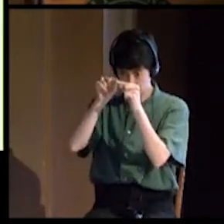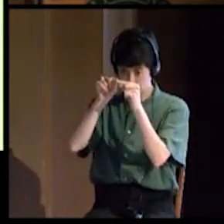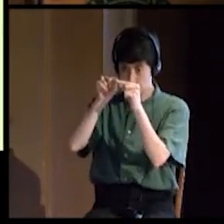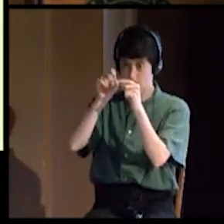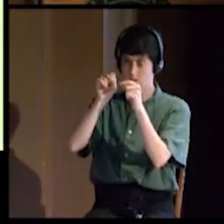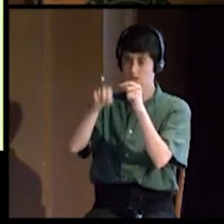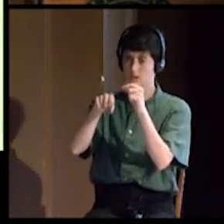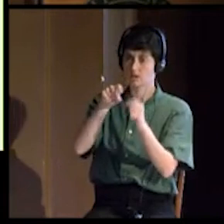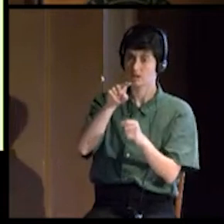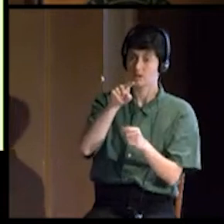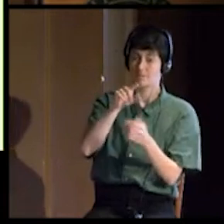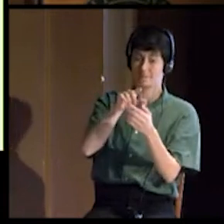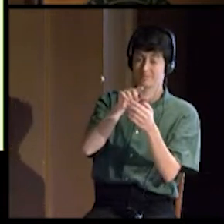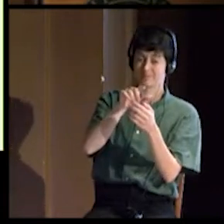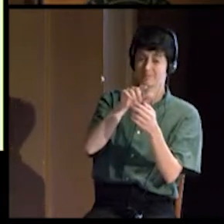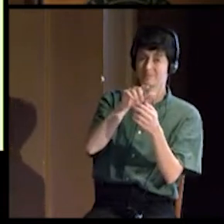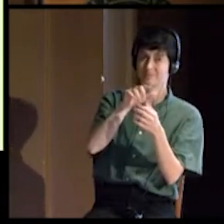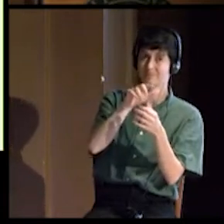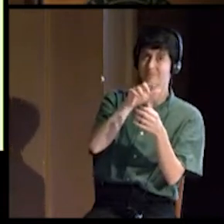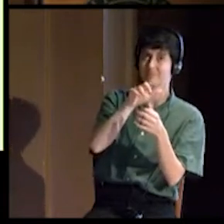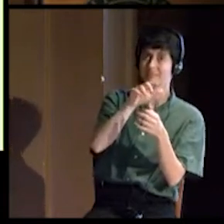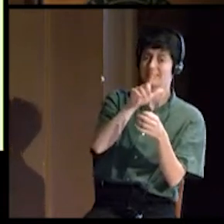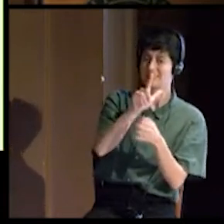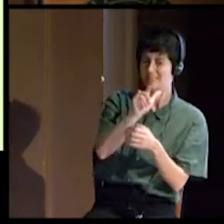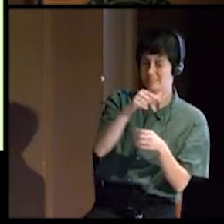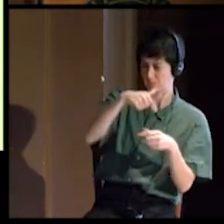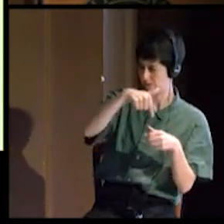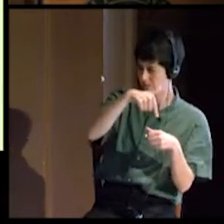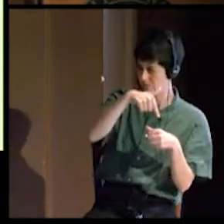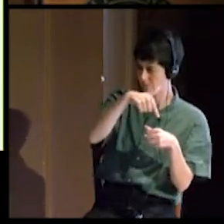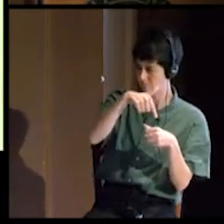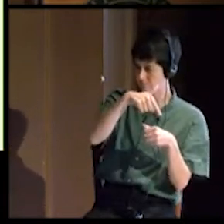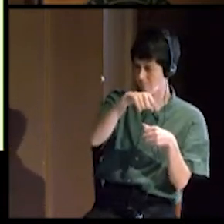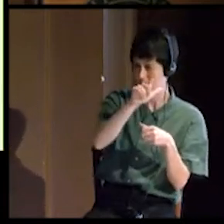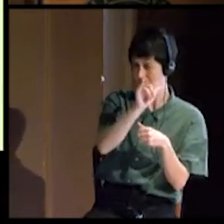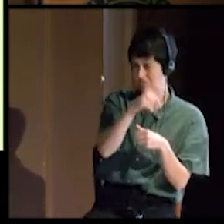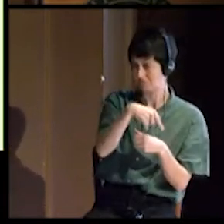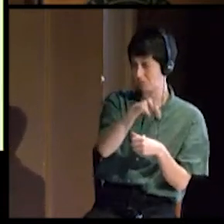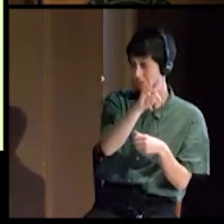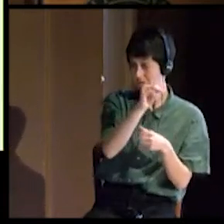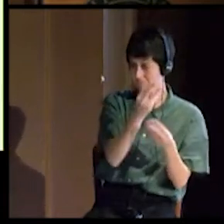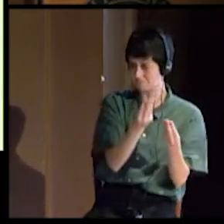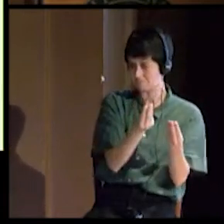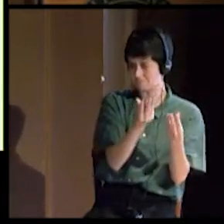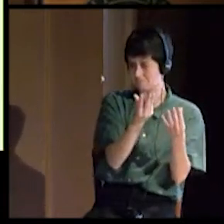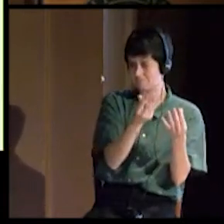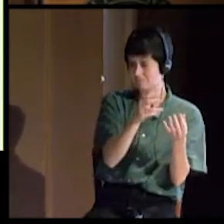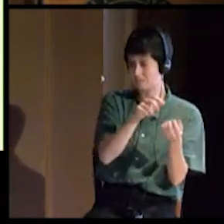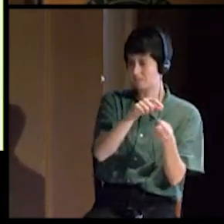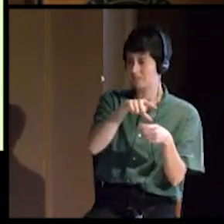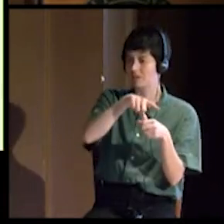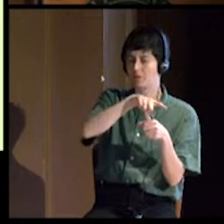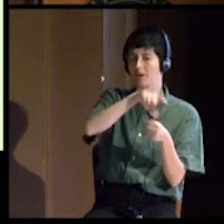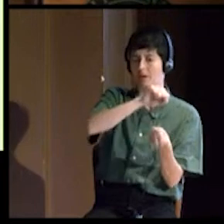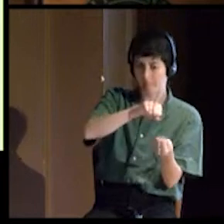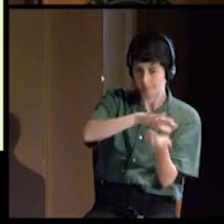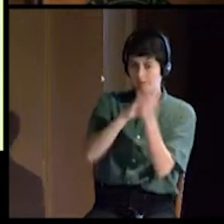So it's as if you were cooling off, right? And the second that you hit, you know, on that plot, maybe 1050 degrees C, all